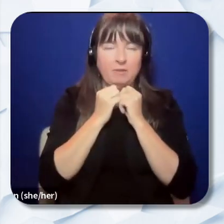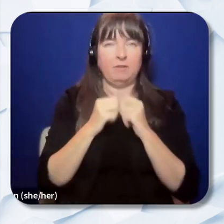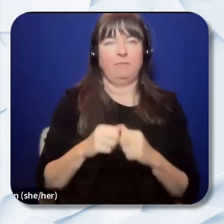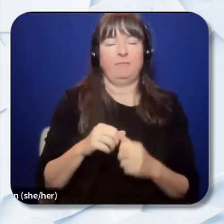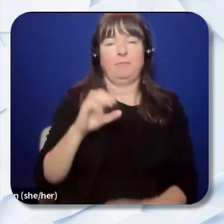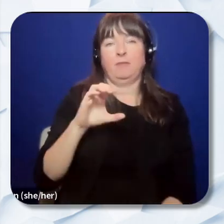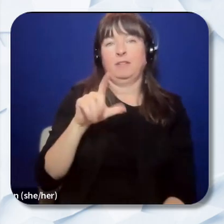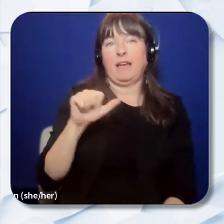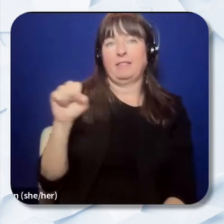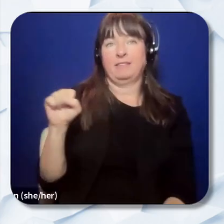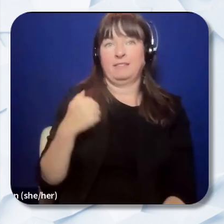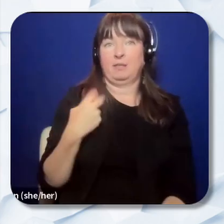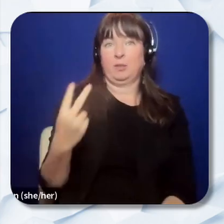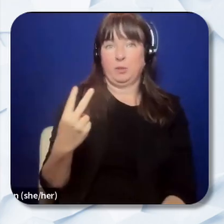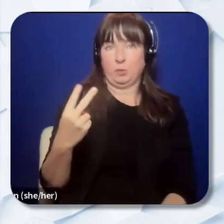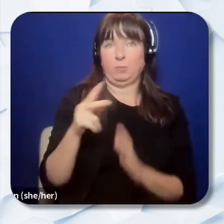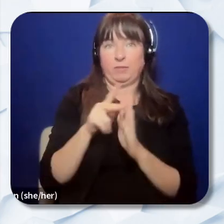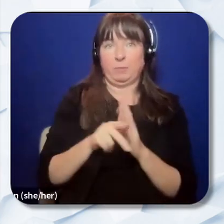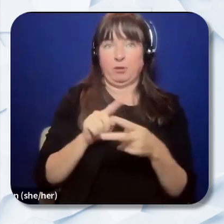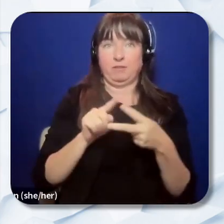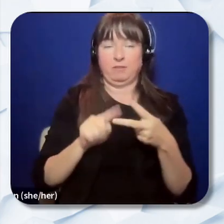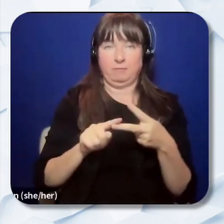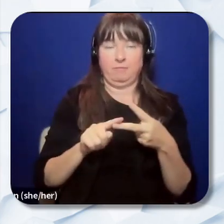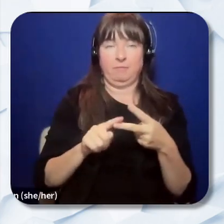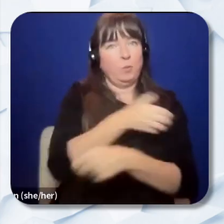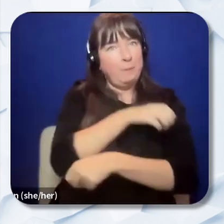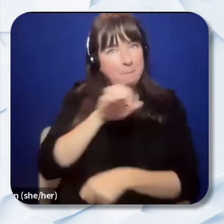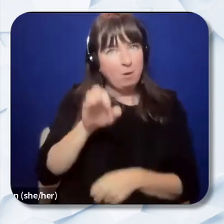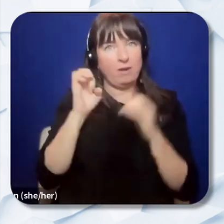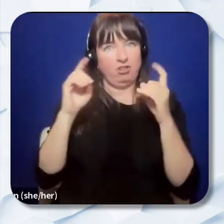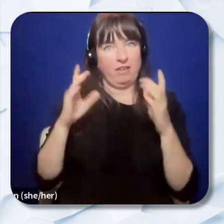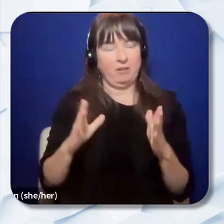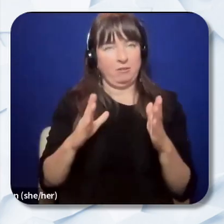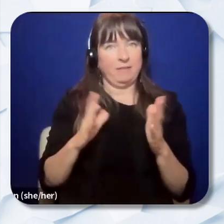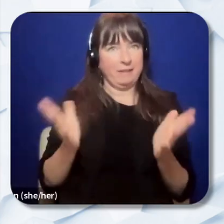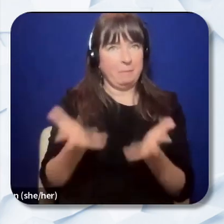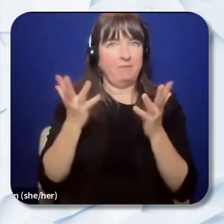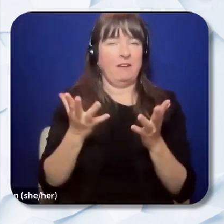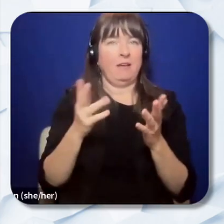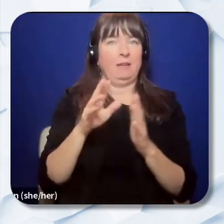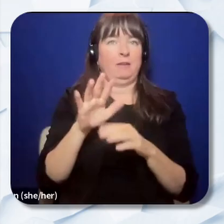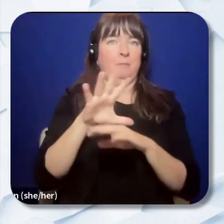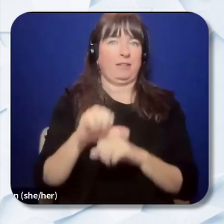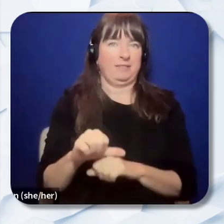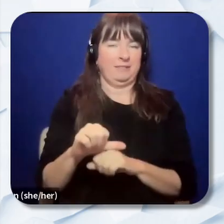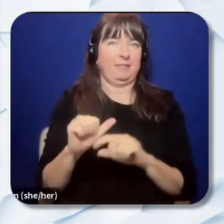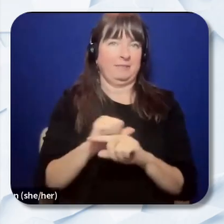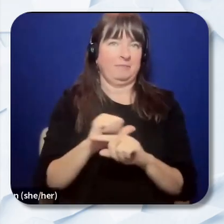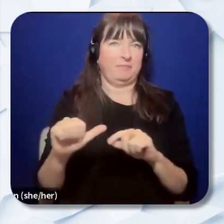has two guiding principles to empower educators and amplify practices with increased attention